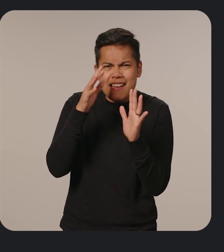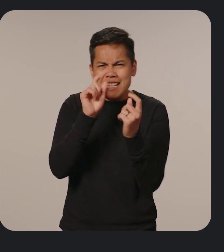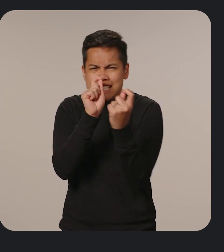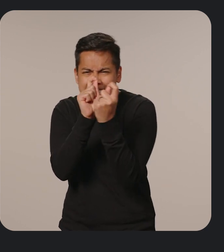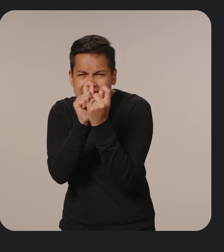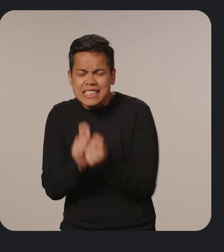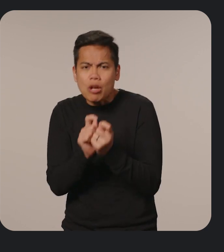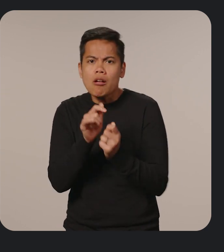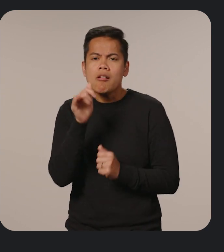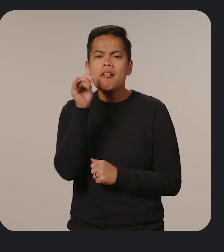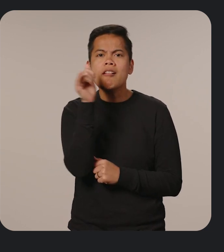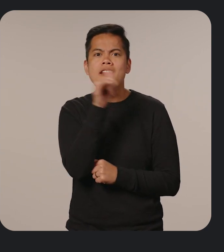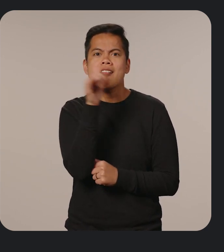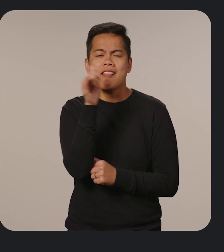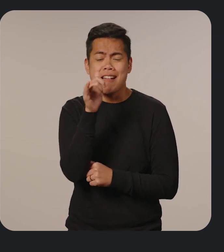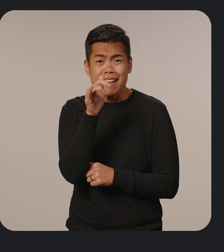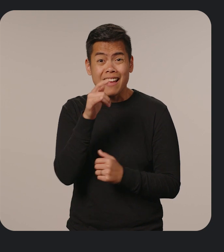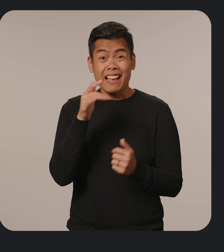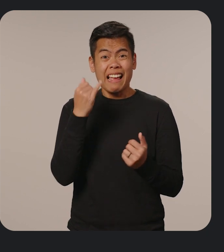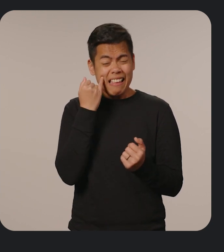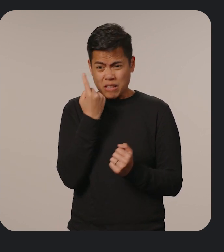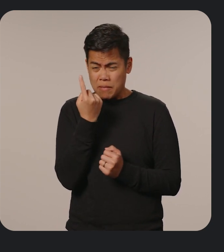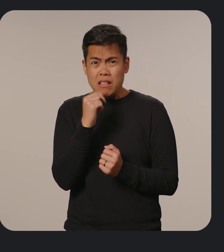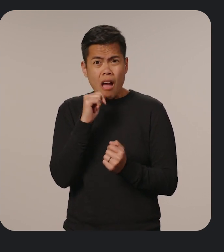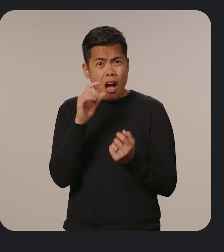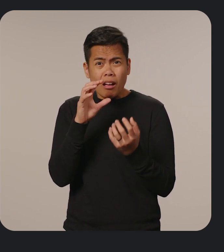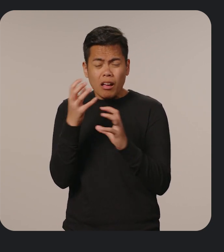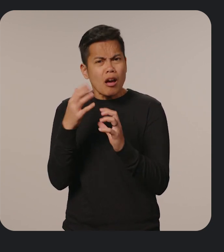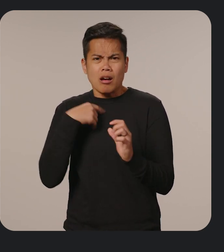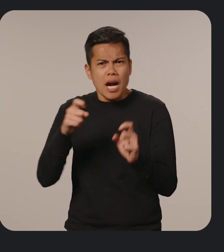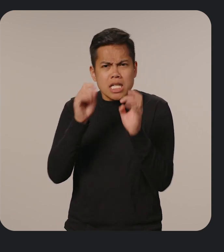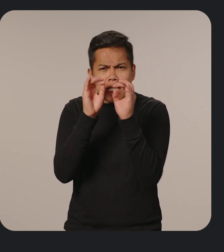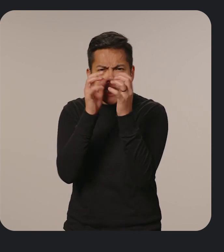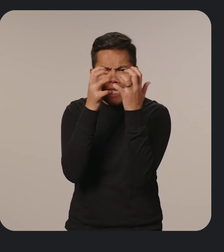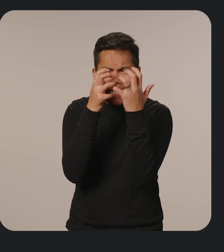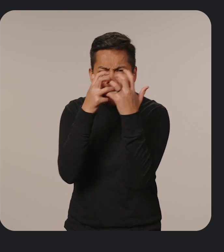Every doorknob isn't the same, but people still manage to get in and out of all sorts of rooms, right?